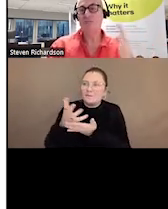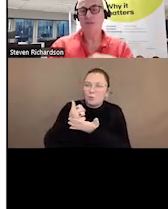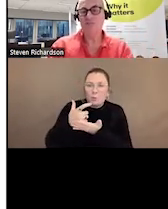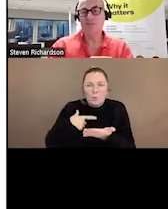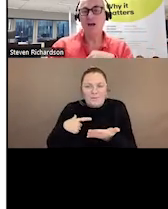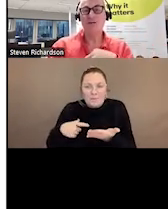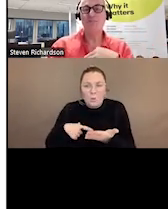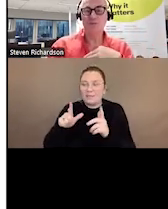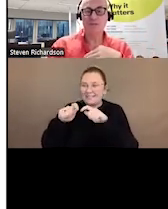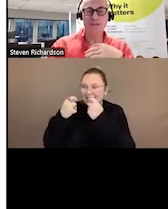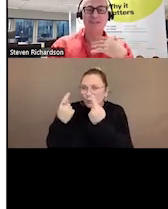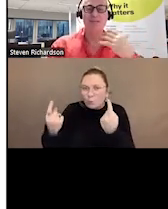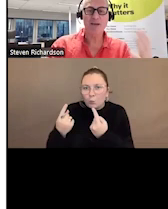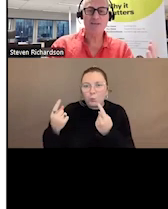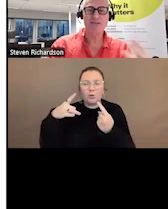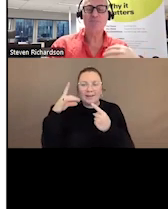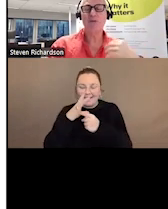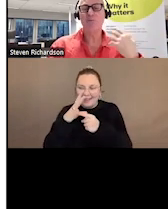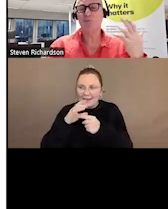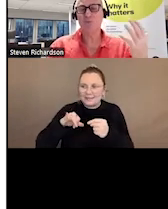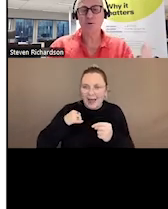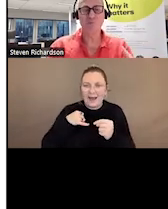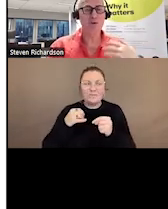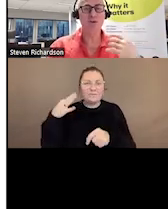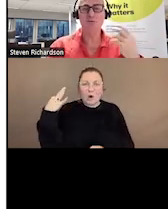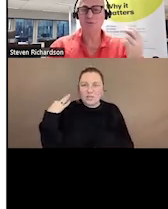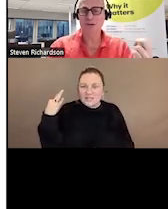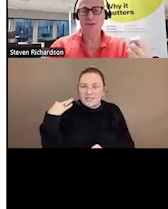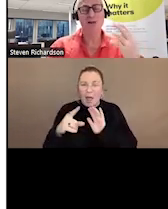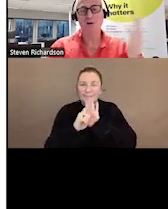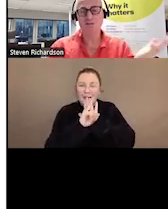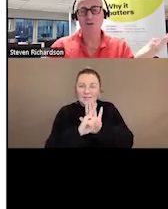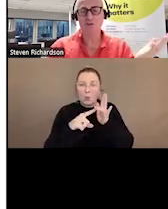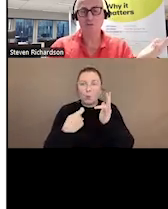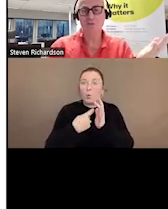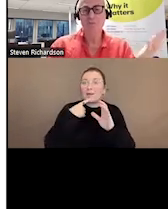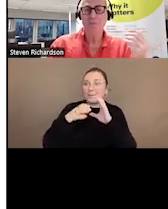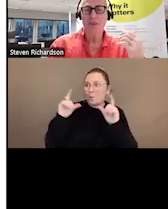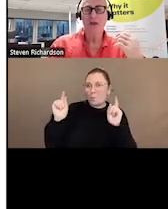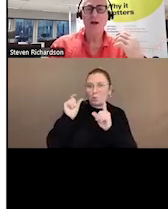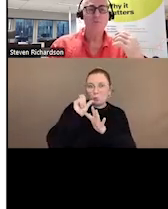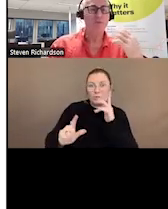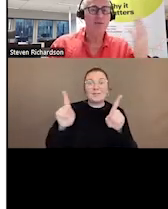key staff, volunteers, ambassadors, people who can communicate your need alongside you. Making